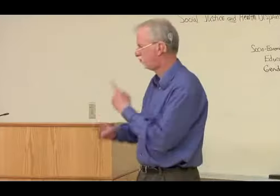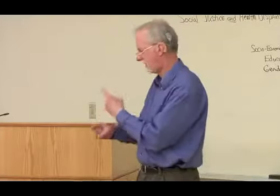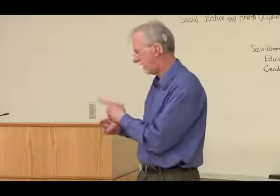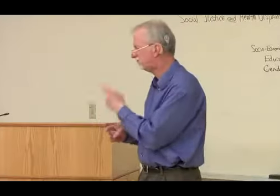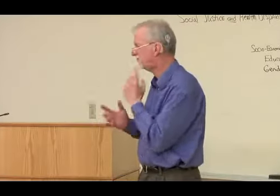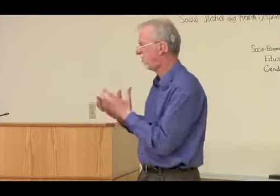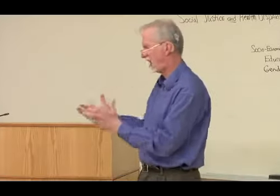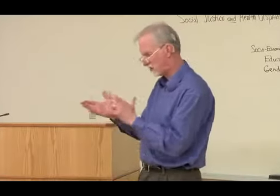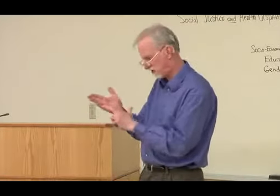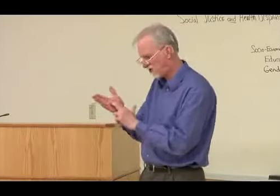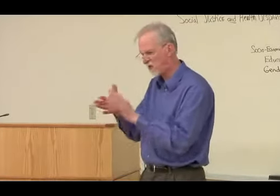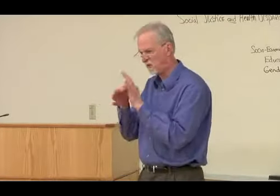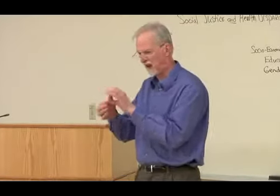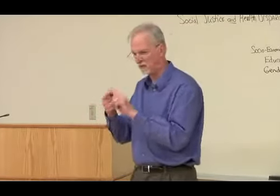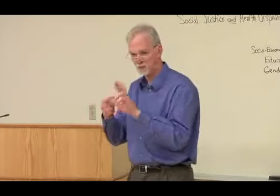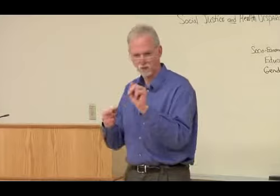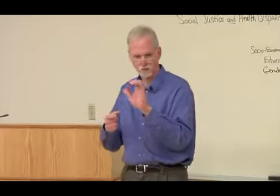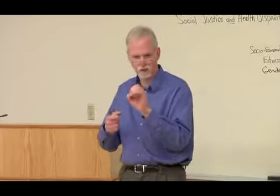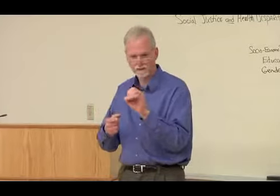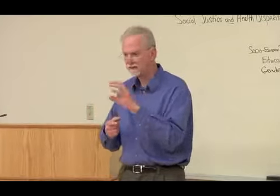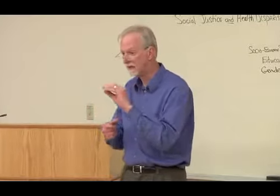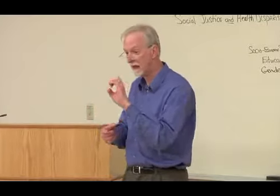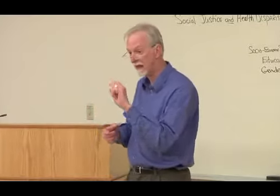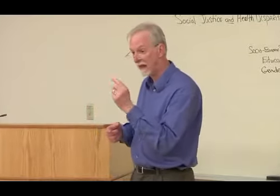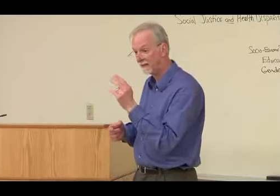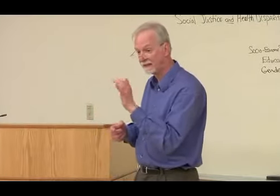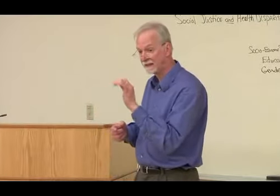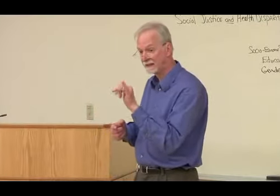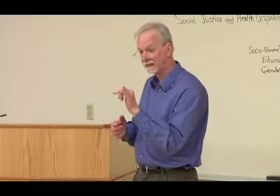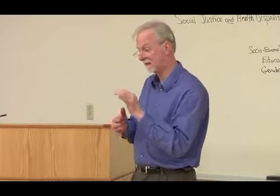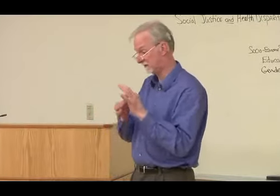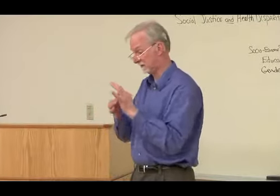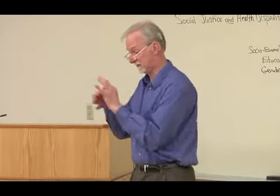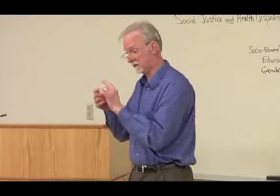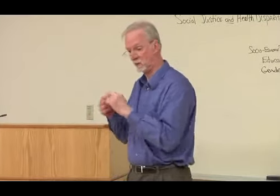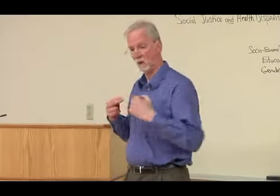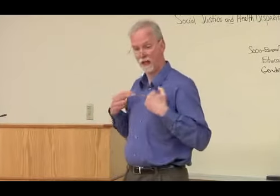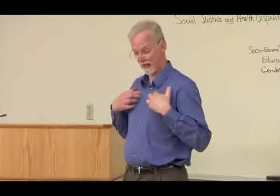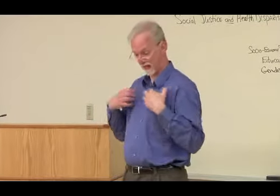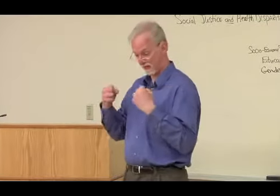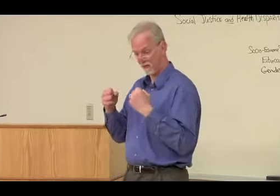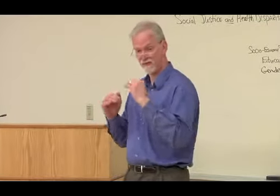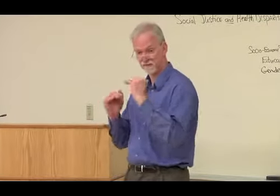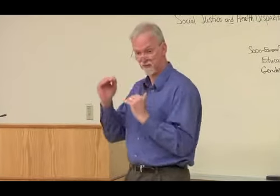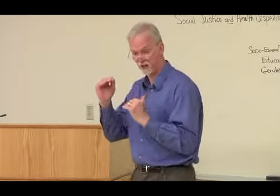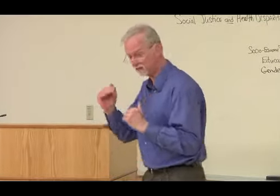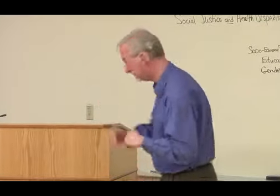There's also a lot of research showing that race and ethnicity relate to health disparities.